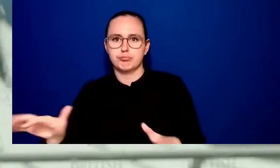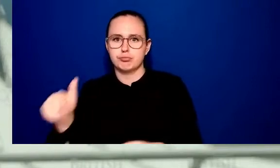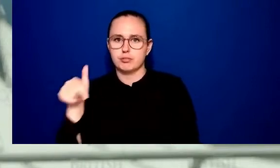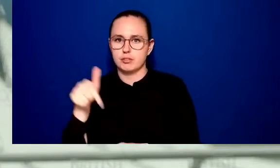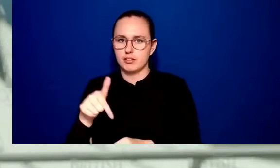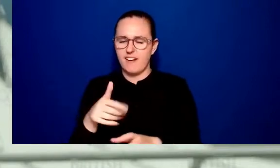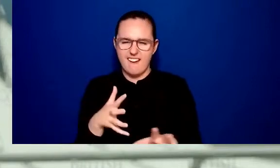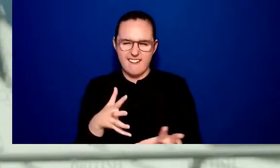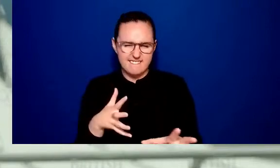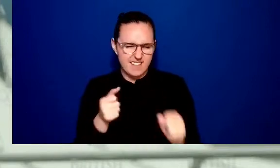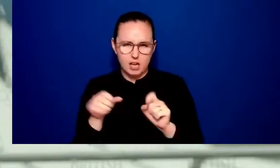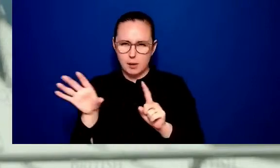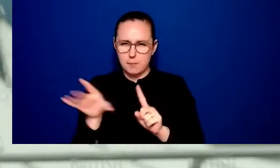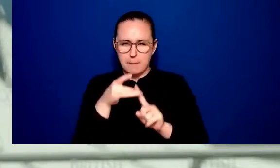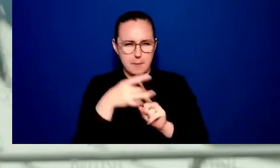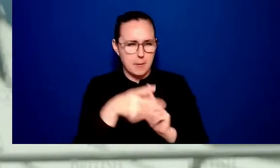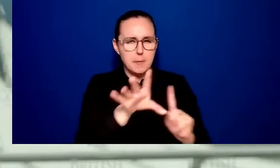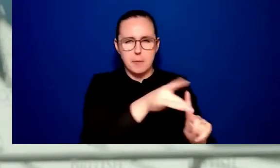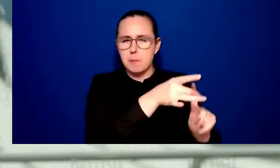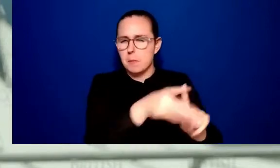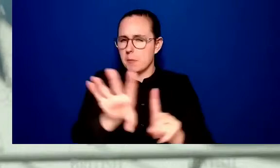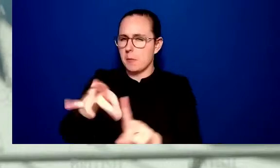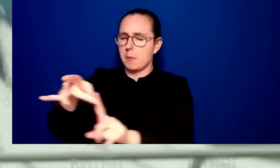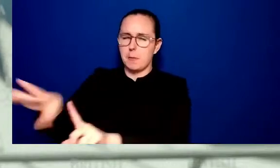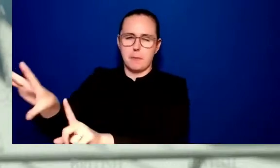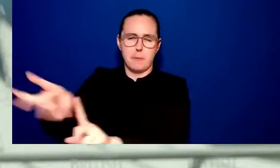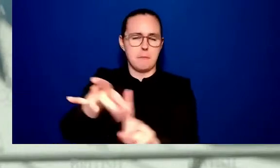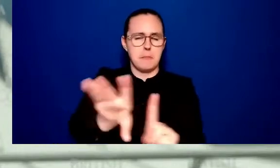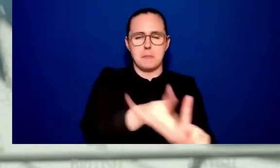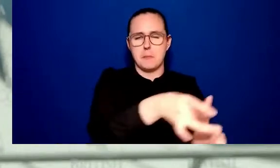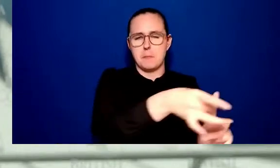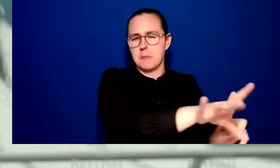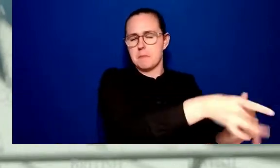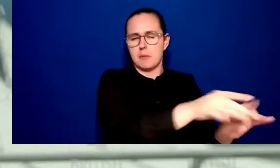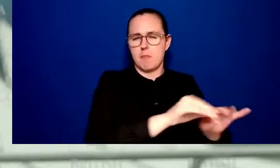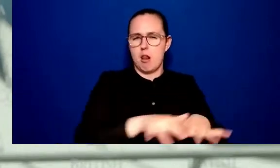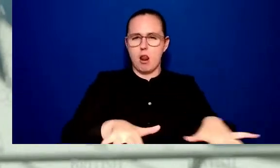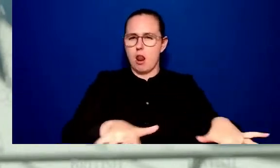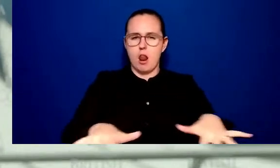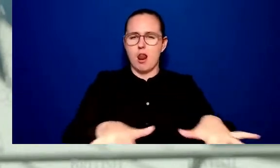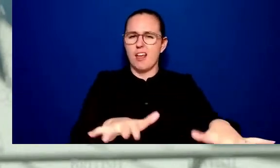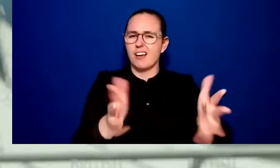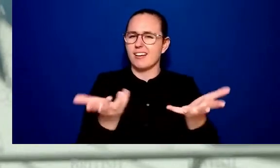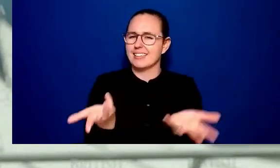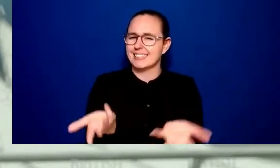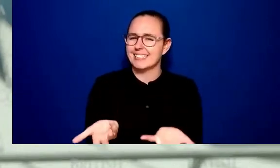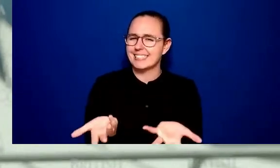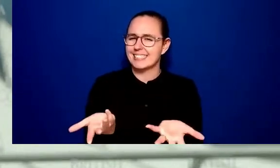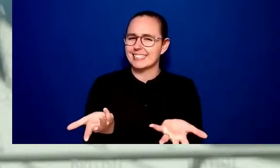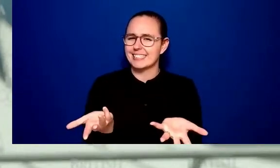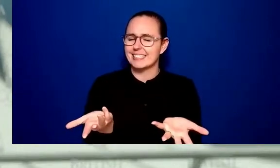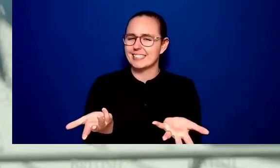there's less. Uh anyway in